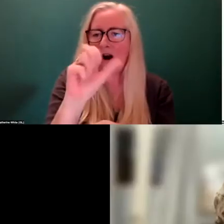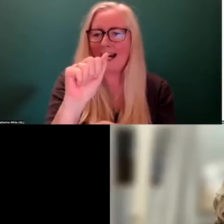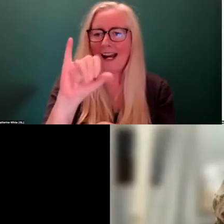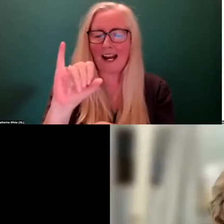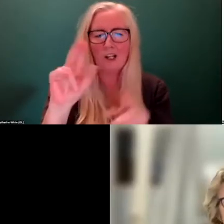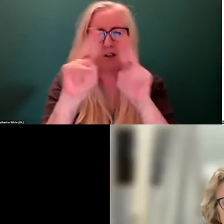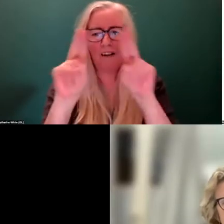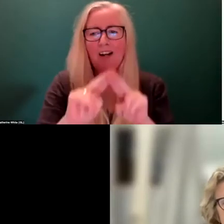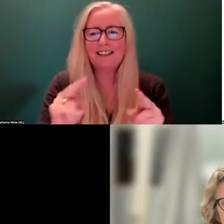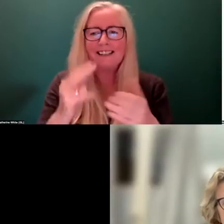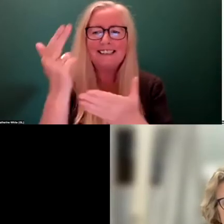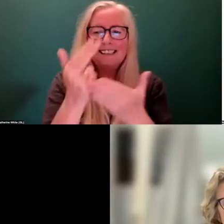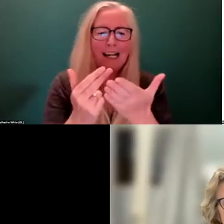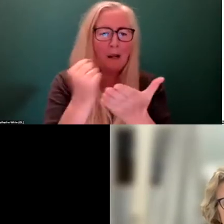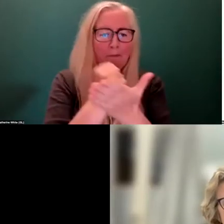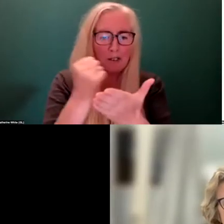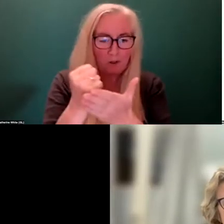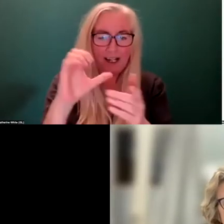RIAI Universal Design task force.